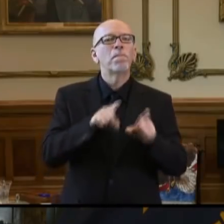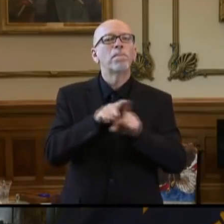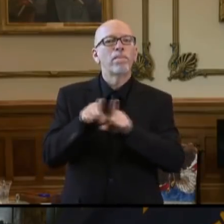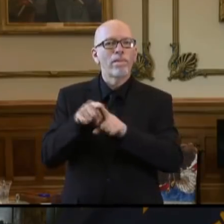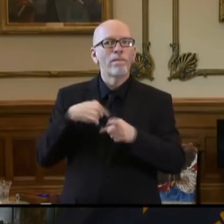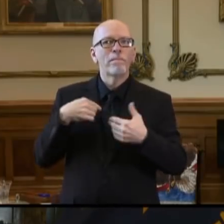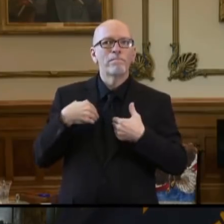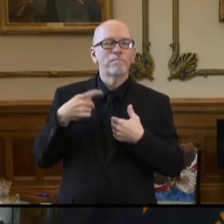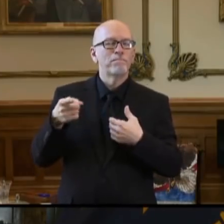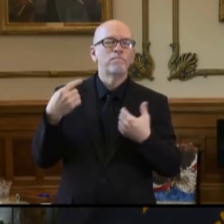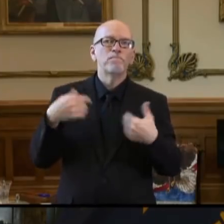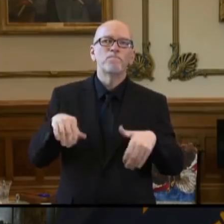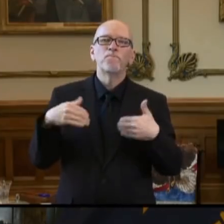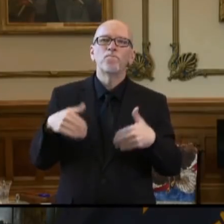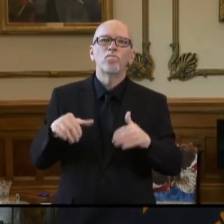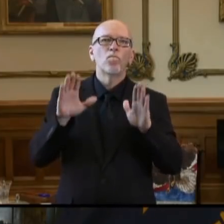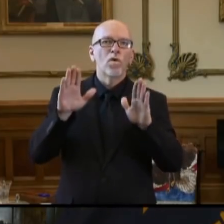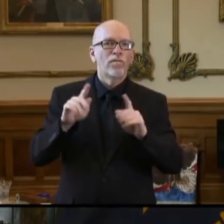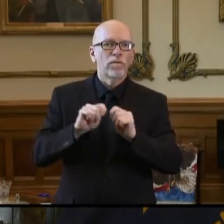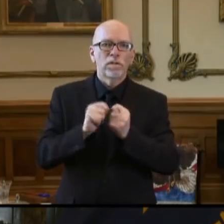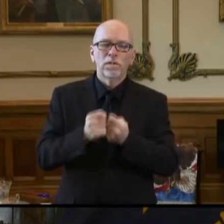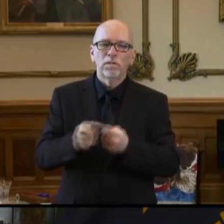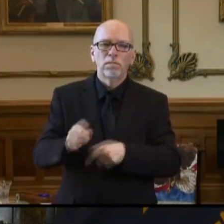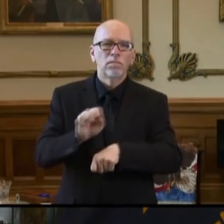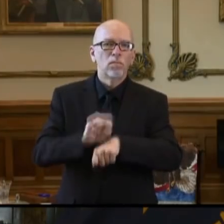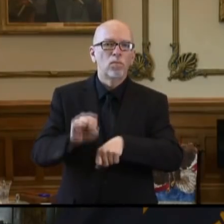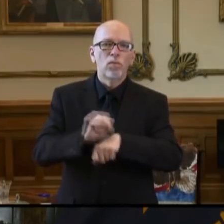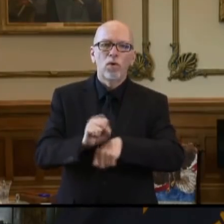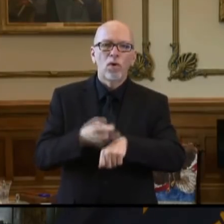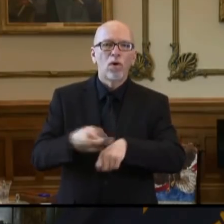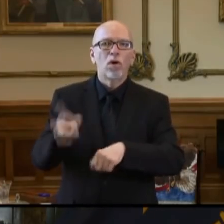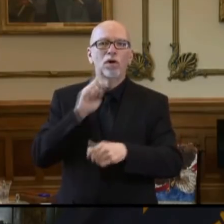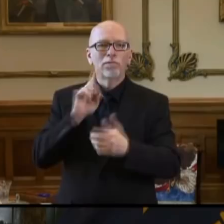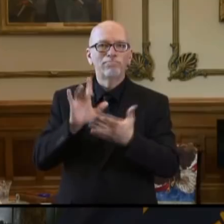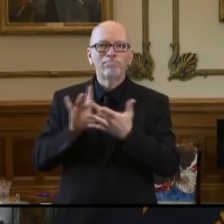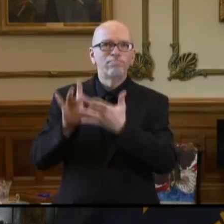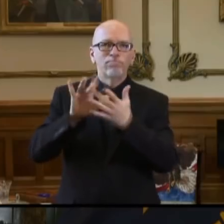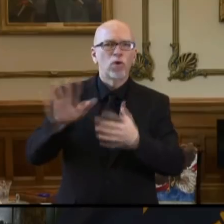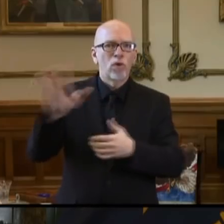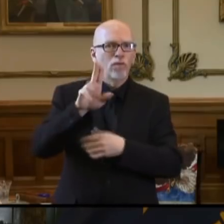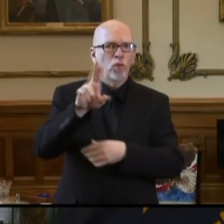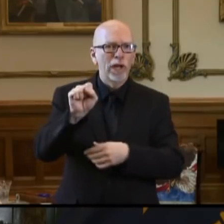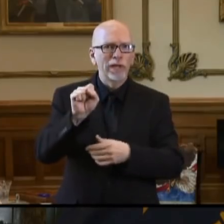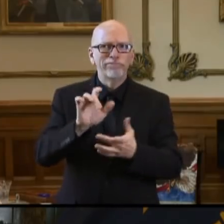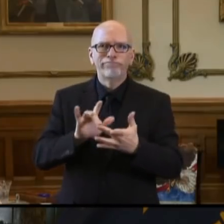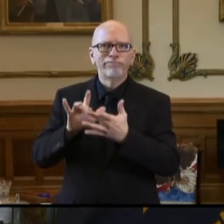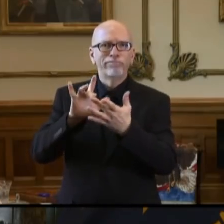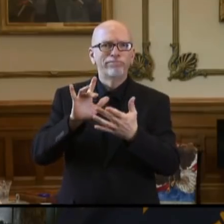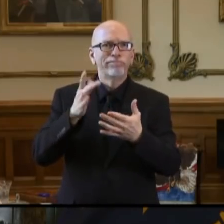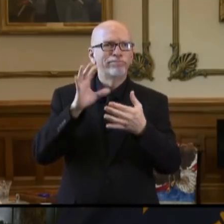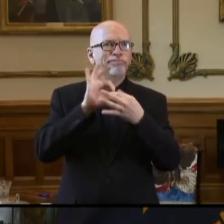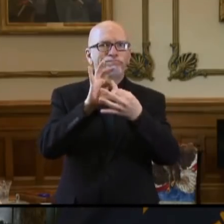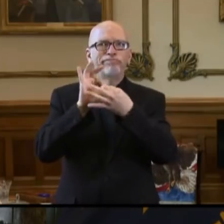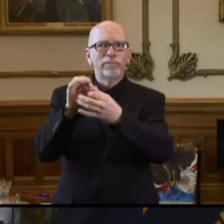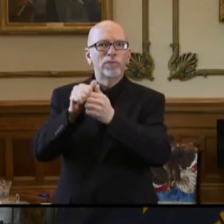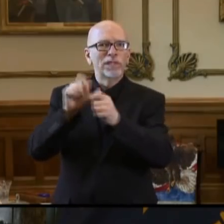PLAY AND GREATLY ALLOW US TO EXPAND OUR VENTILATOR CAPACITY .IN ADDITION TO THAT, WE ARE WE HAVE A GREAT TEAM THAT IS